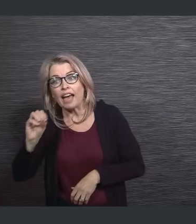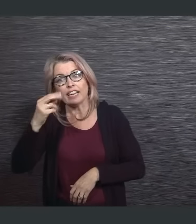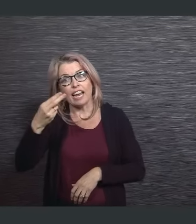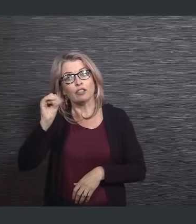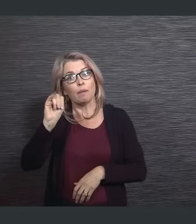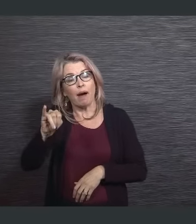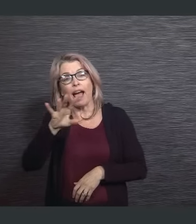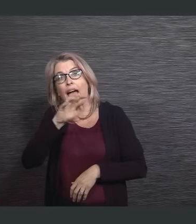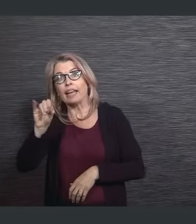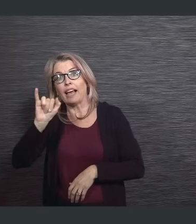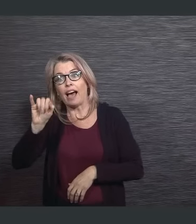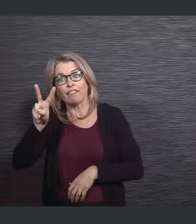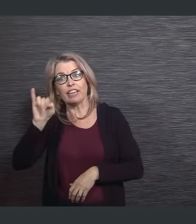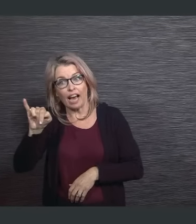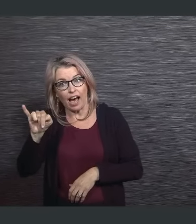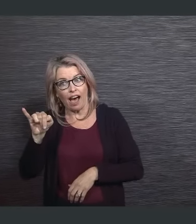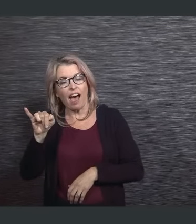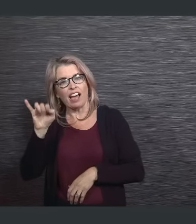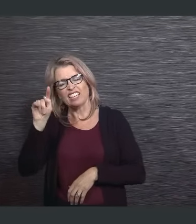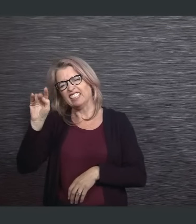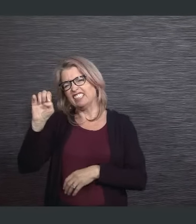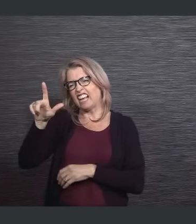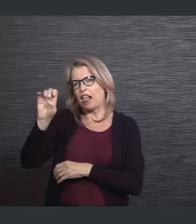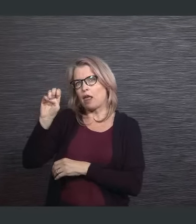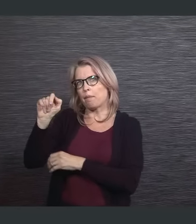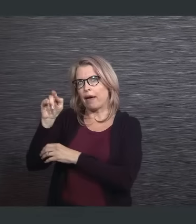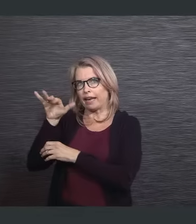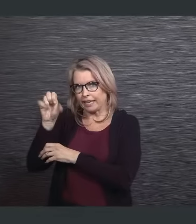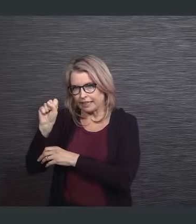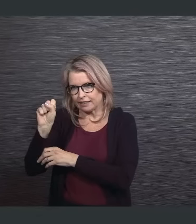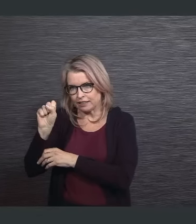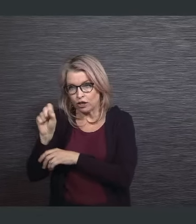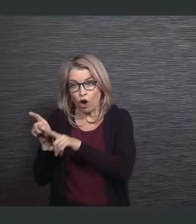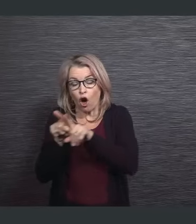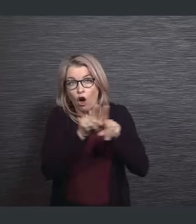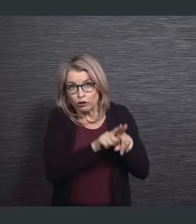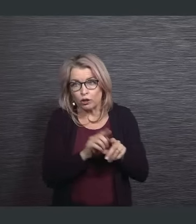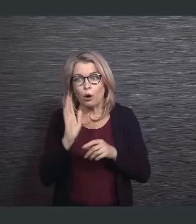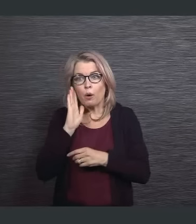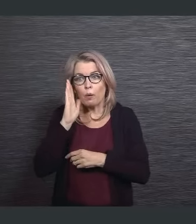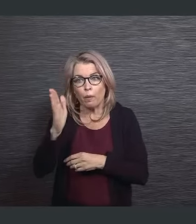To that end, we will work closely with Qualcomm technologies.